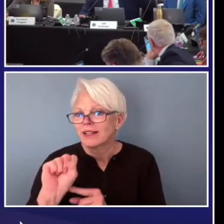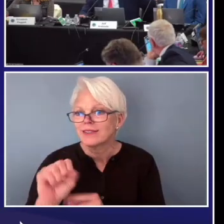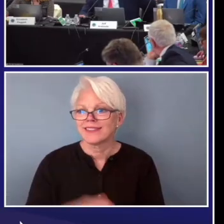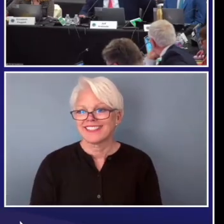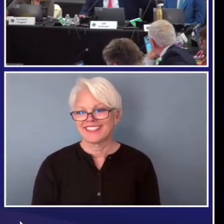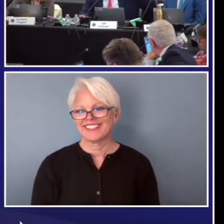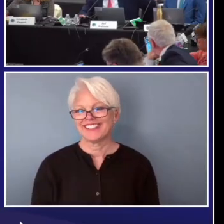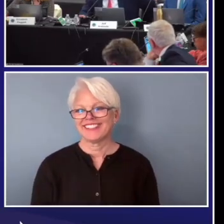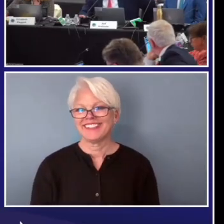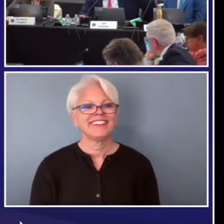In a couple of instances.